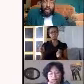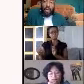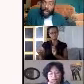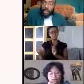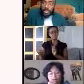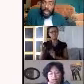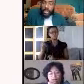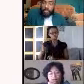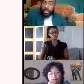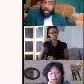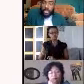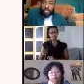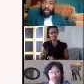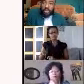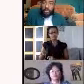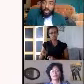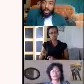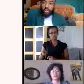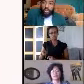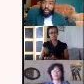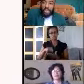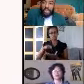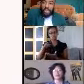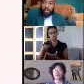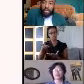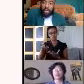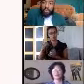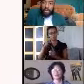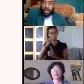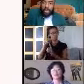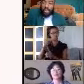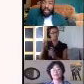the outcomes that you're actually looking for. There should be some level of it and